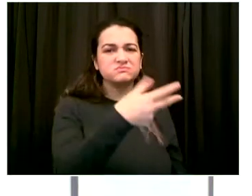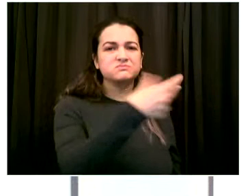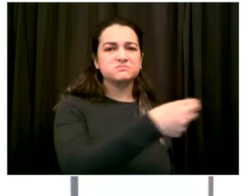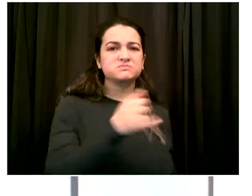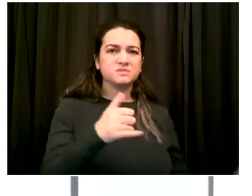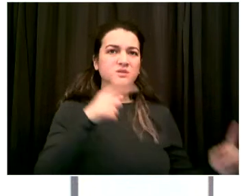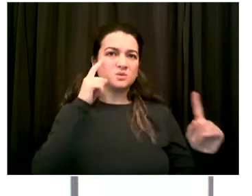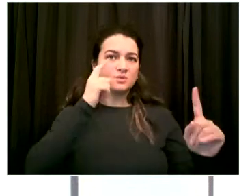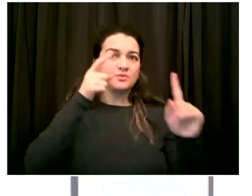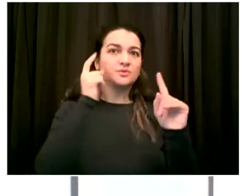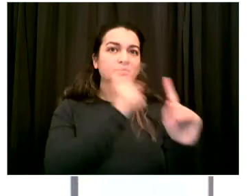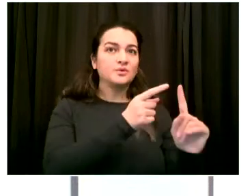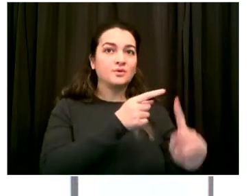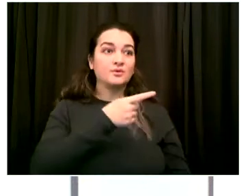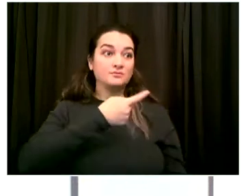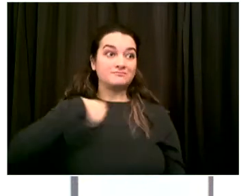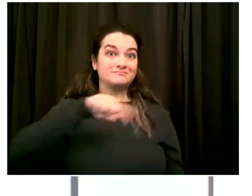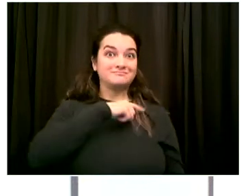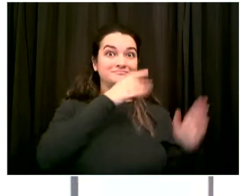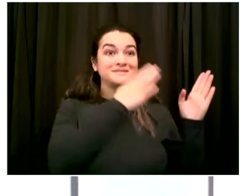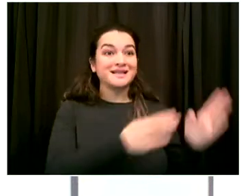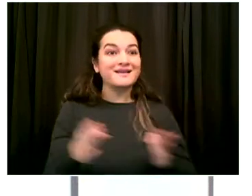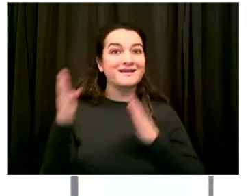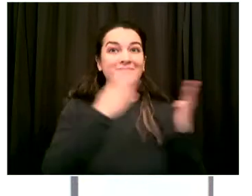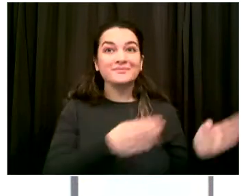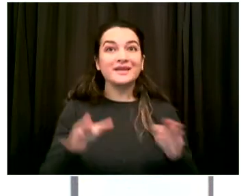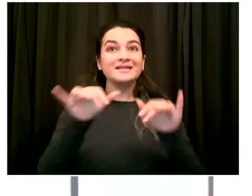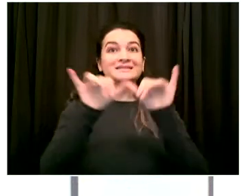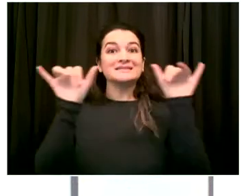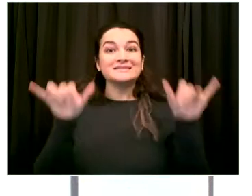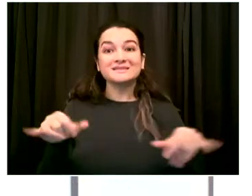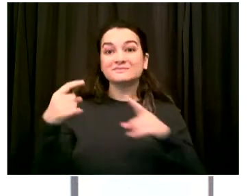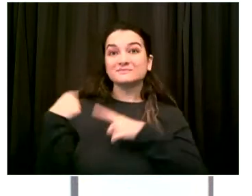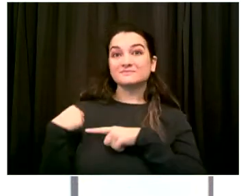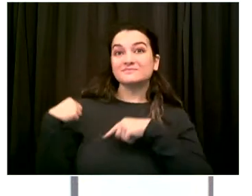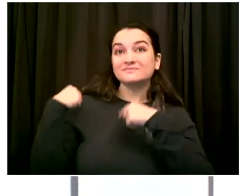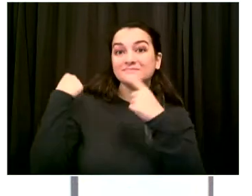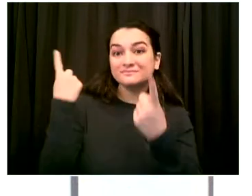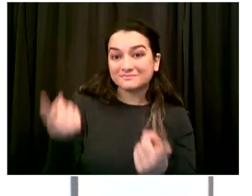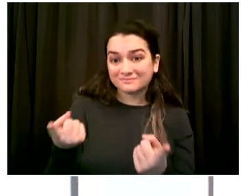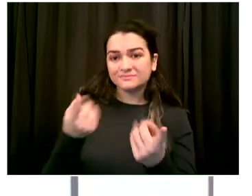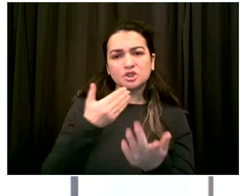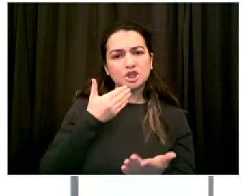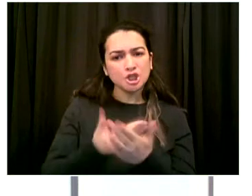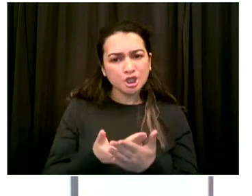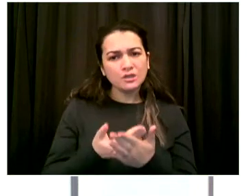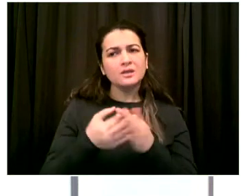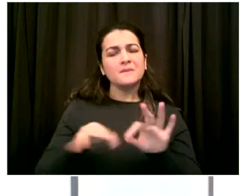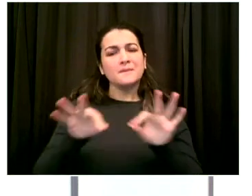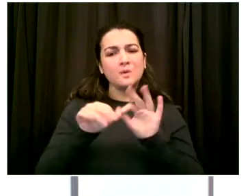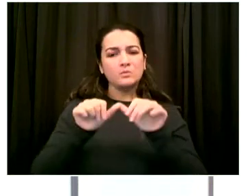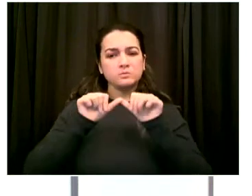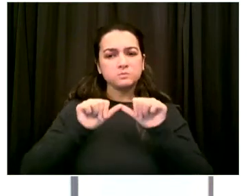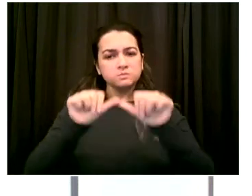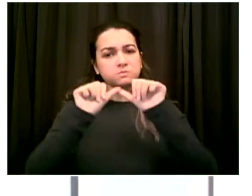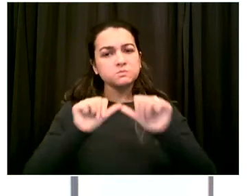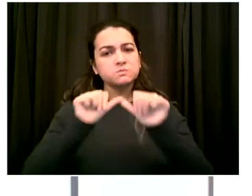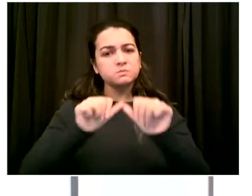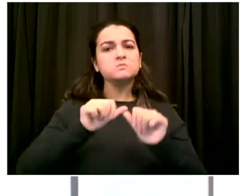TO BE ABLE TO MEET THAT LARGER GOO. AL LELEMET JUST FILL IN A COUPLE OF DETAILS WITH